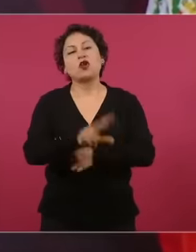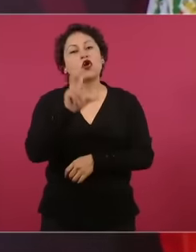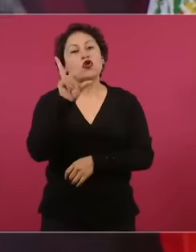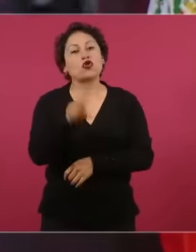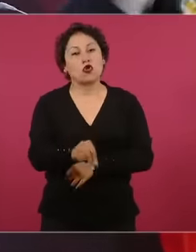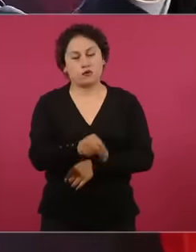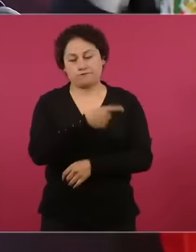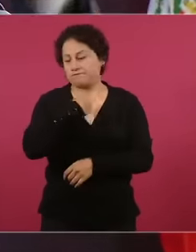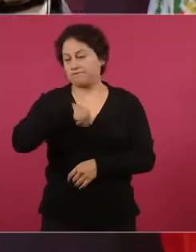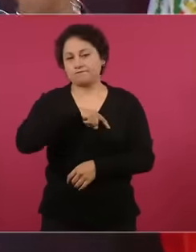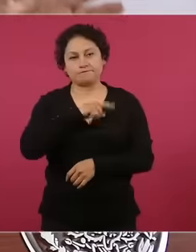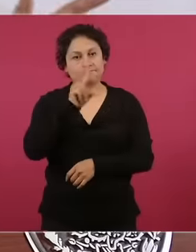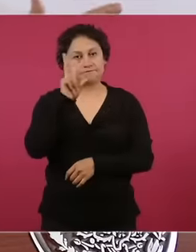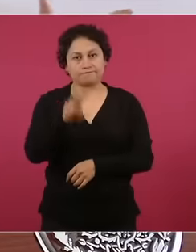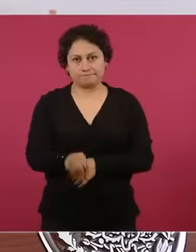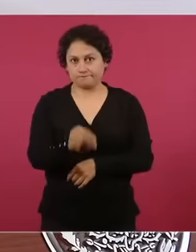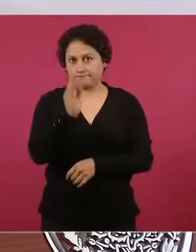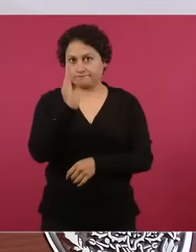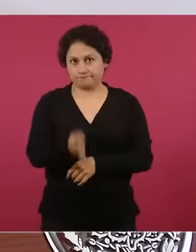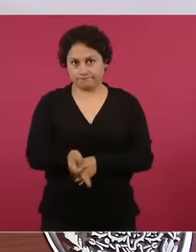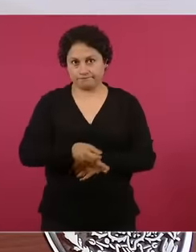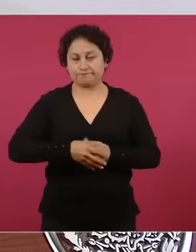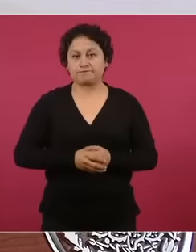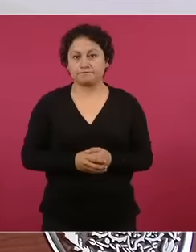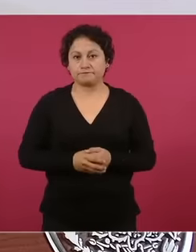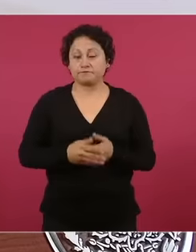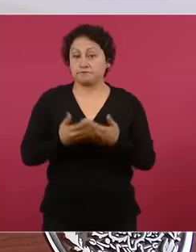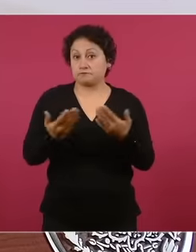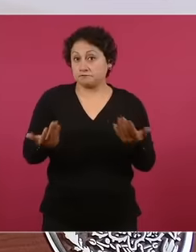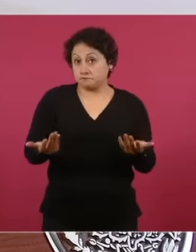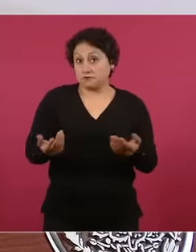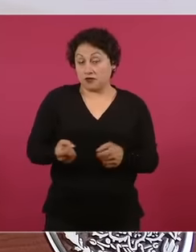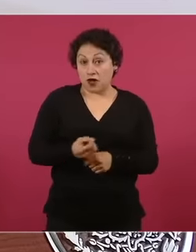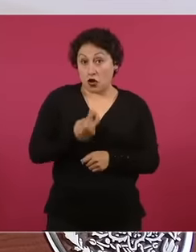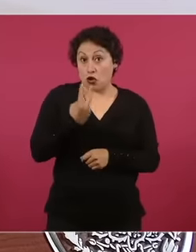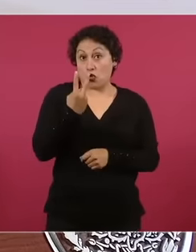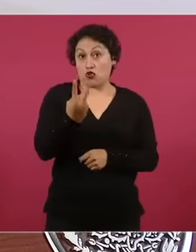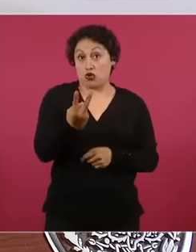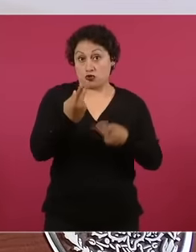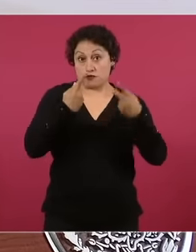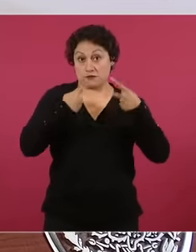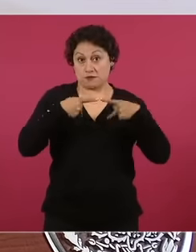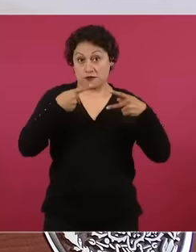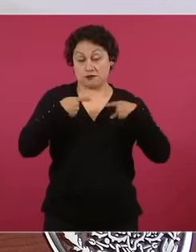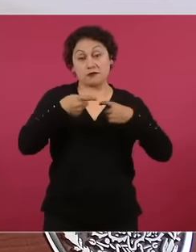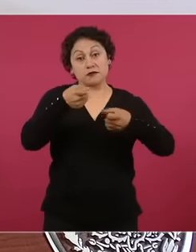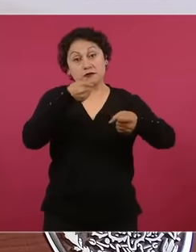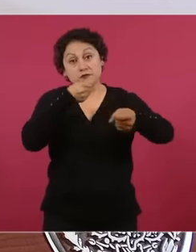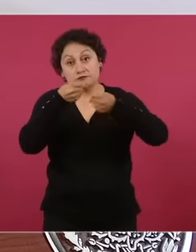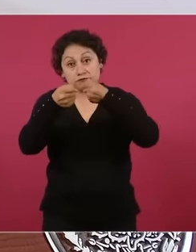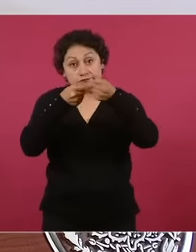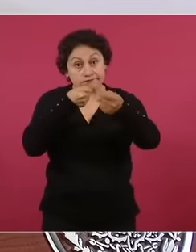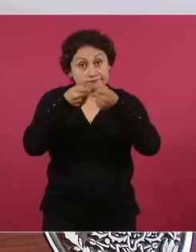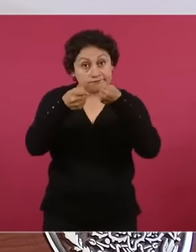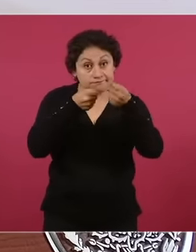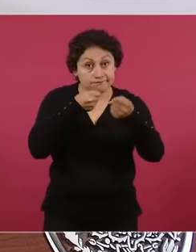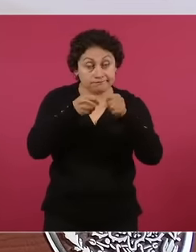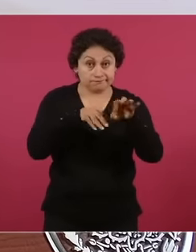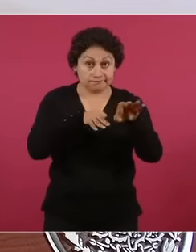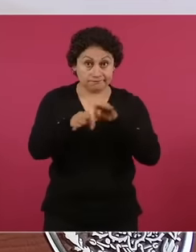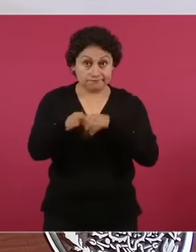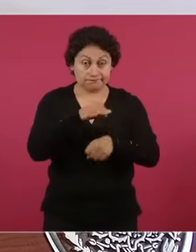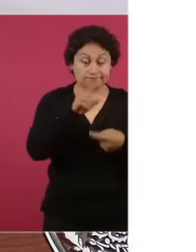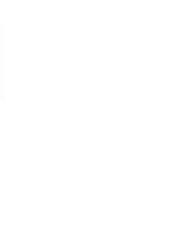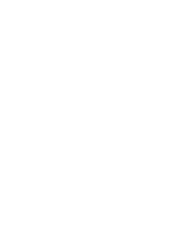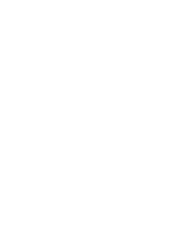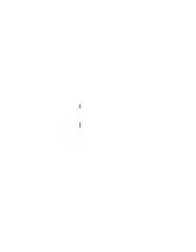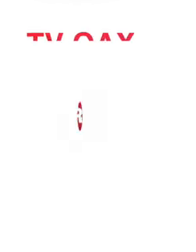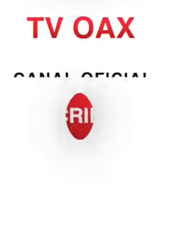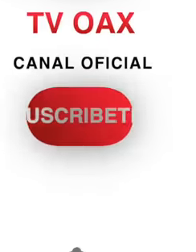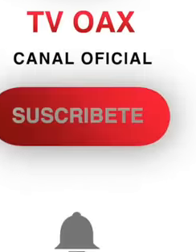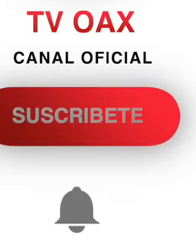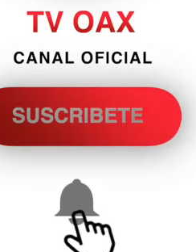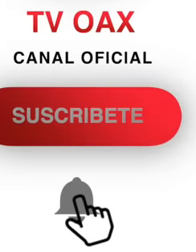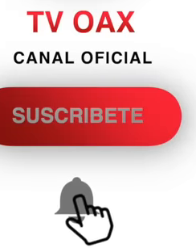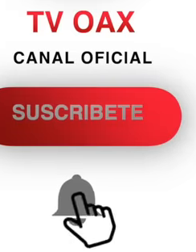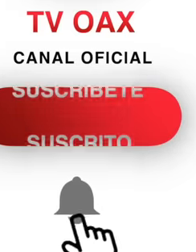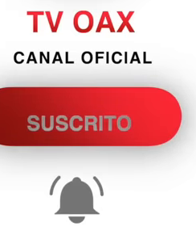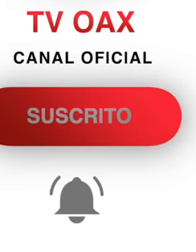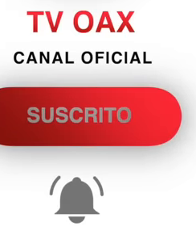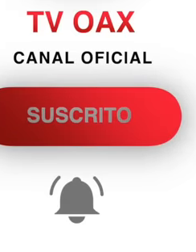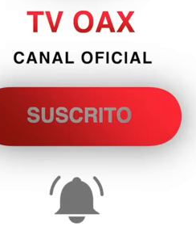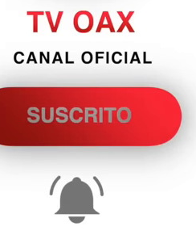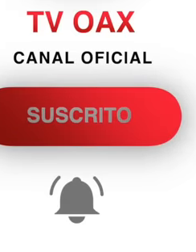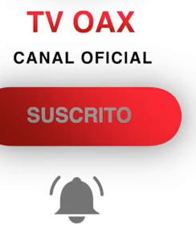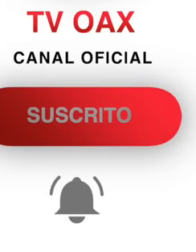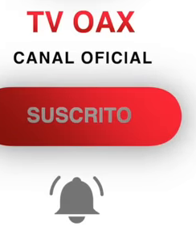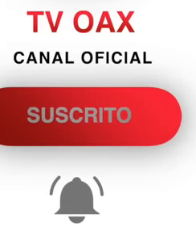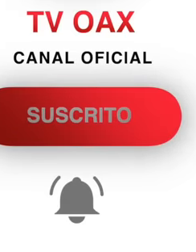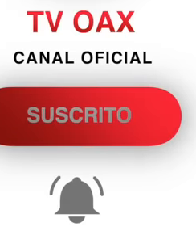journalists Ciro and López Dorga. eh, they had bad accounts